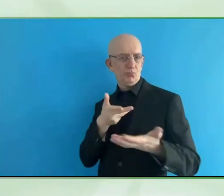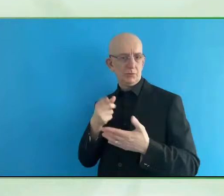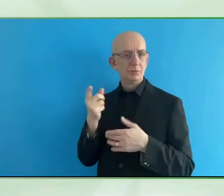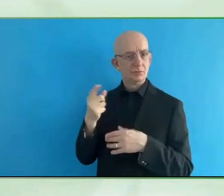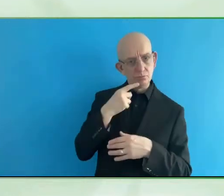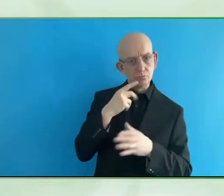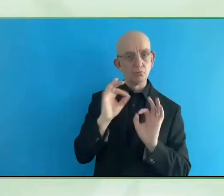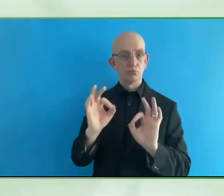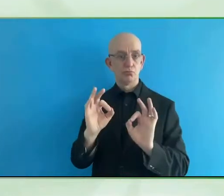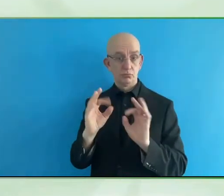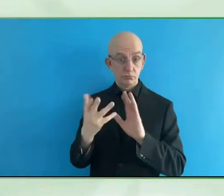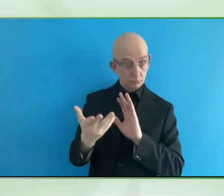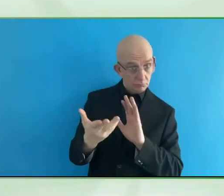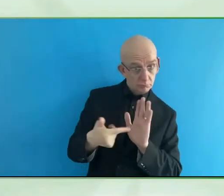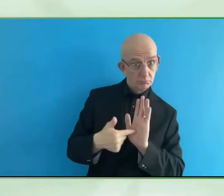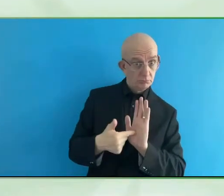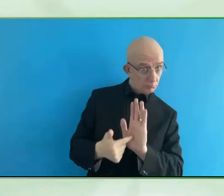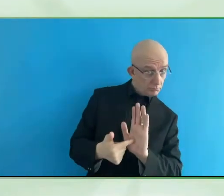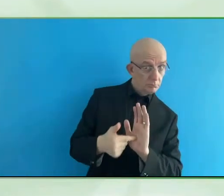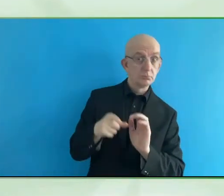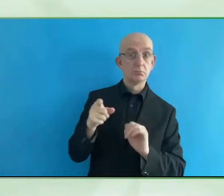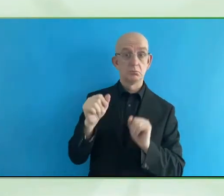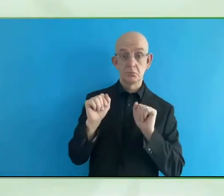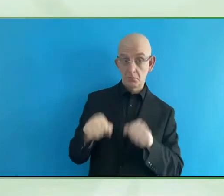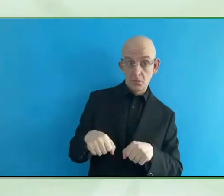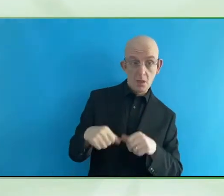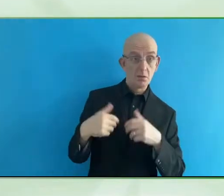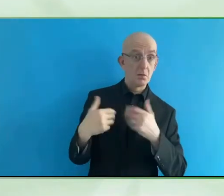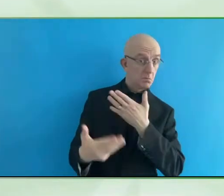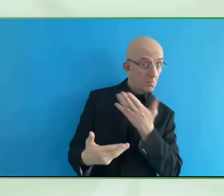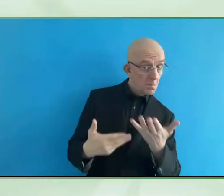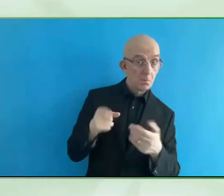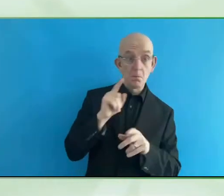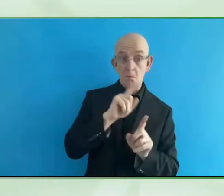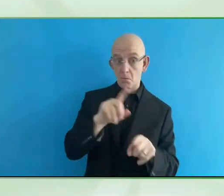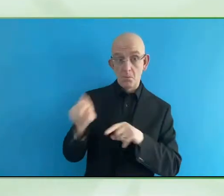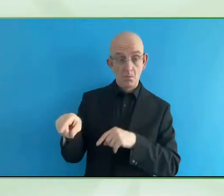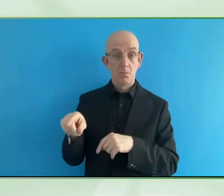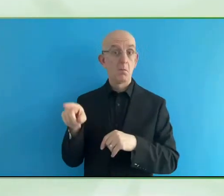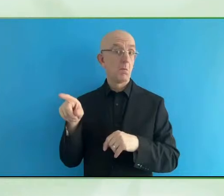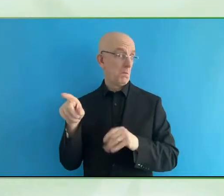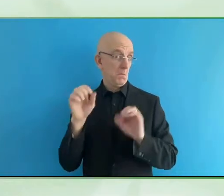The big things we are creating all these seas, but we have until the field.